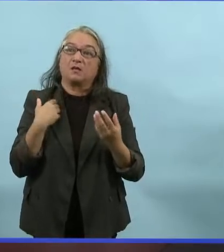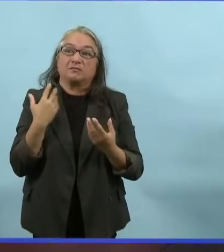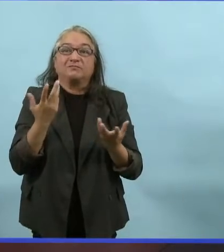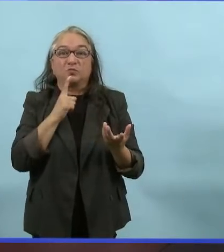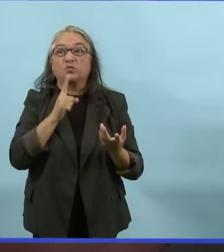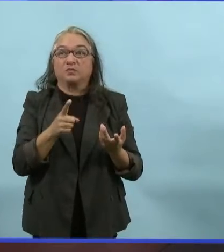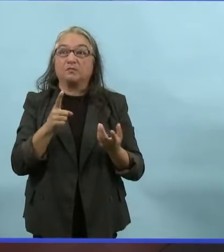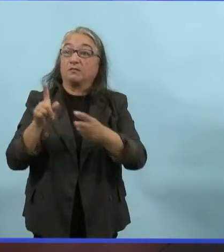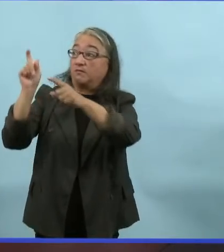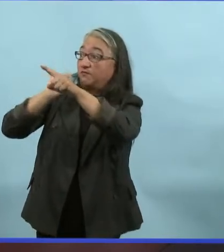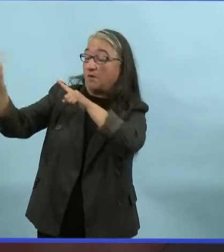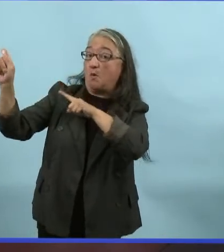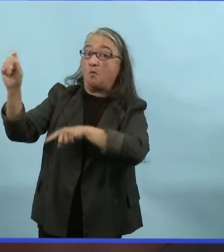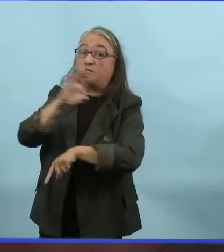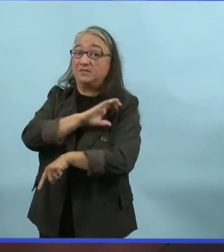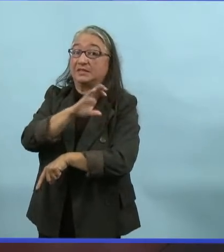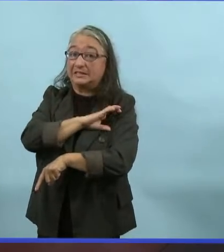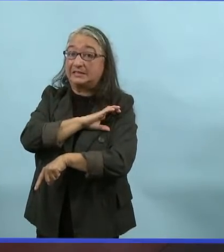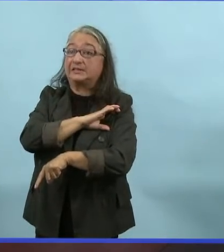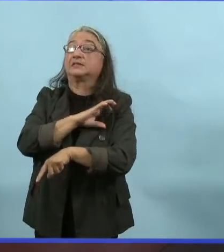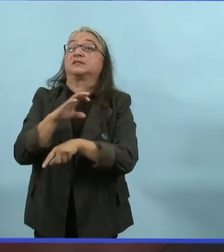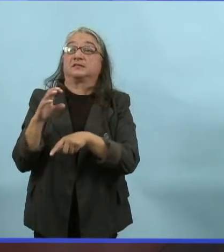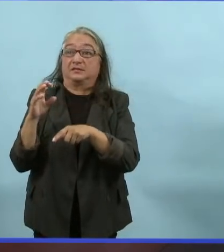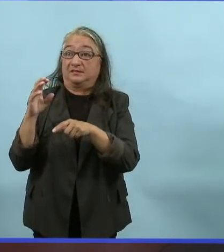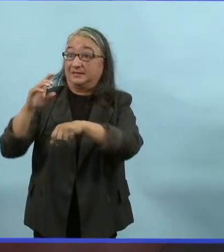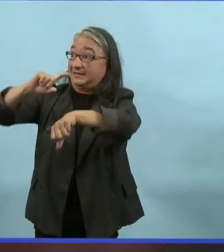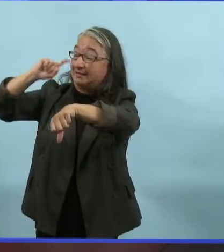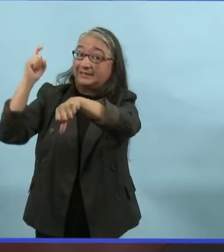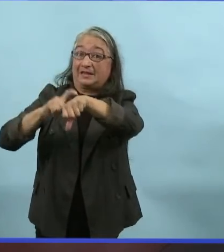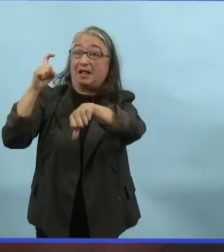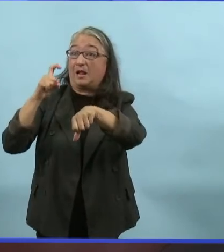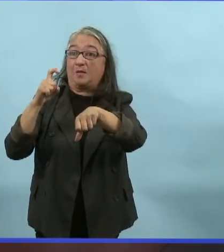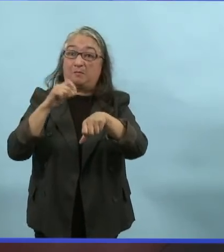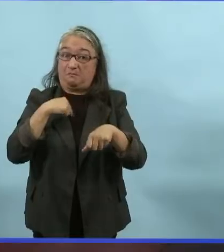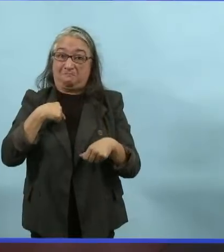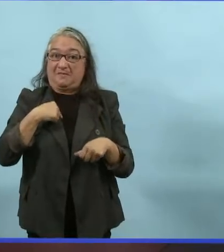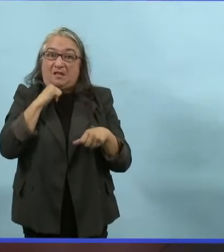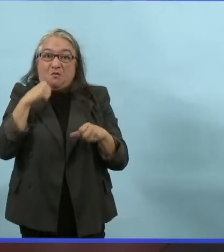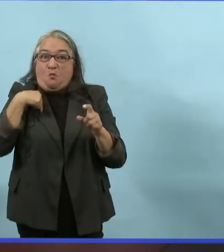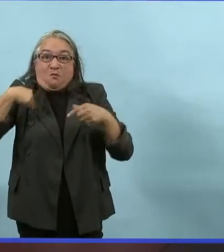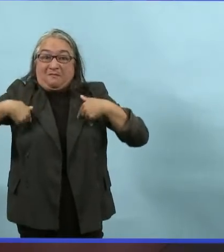you know at the time i wasn't at home but my family was and so yeah so it's a little bit